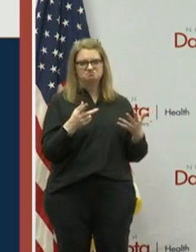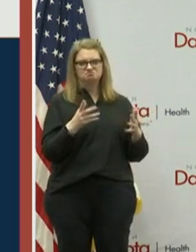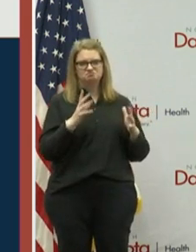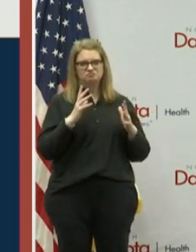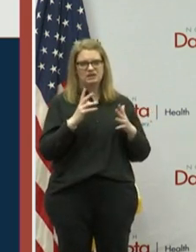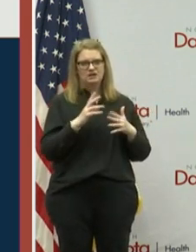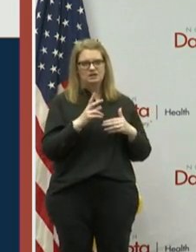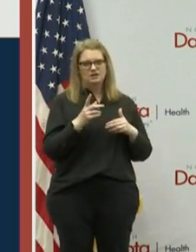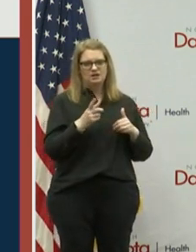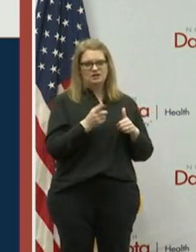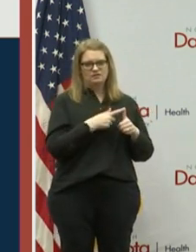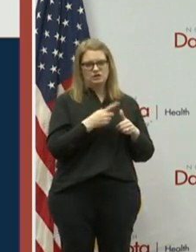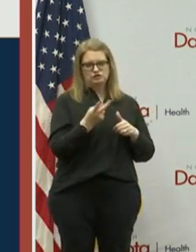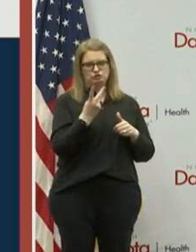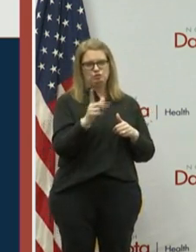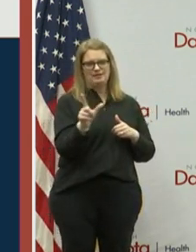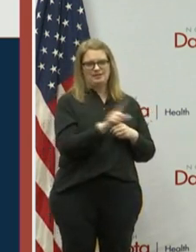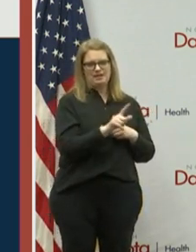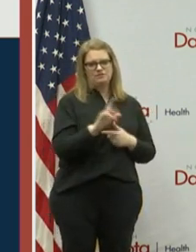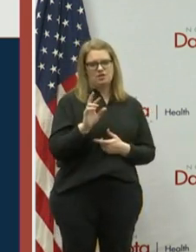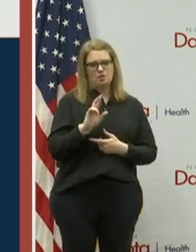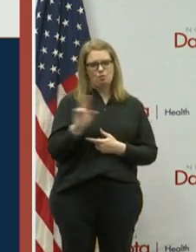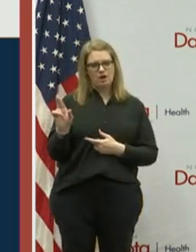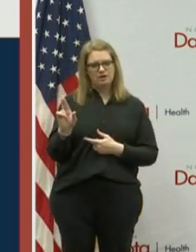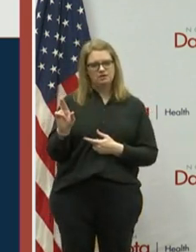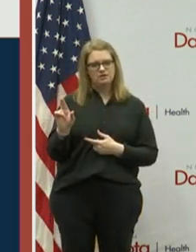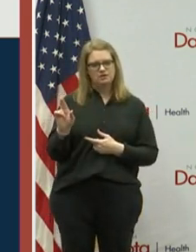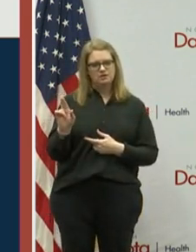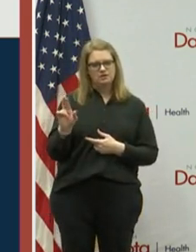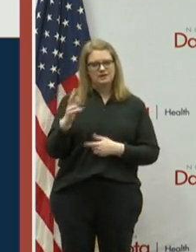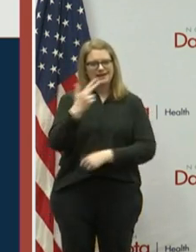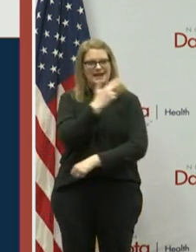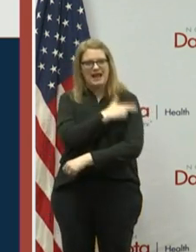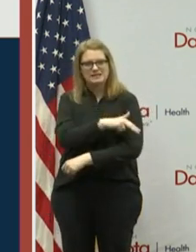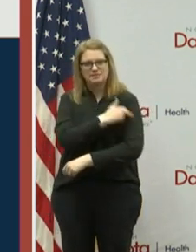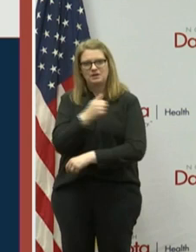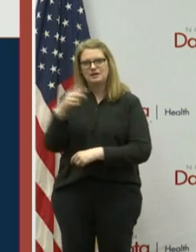HERE BUT THE ILL, WHICH IS THE FLU-LIKE ILLNESS SYMPTOMS, OUR